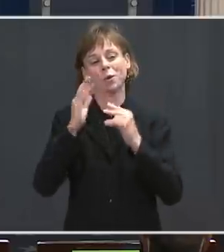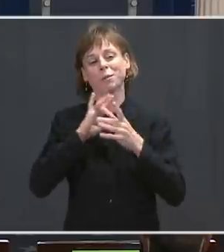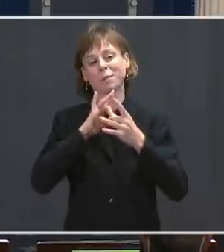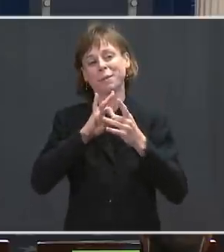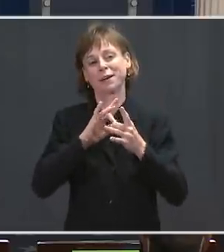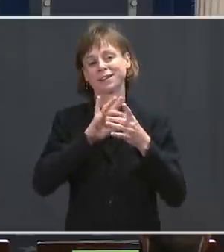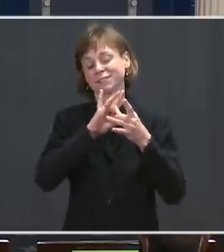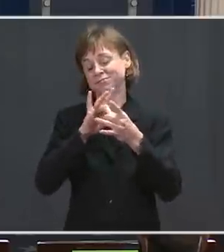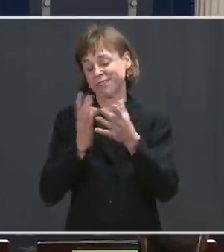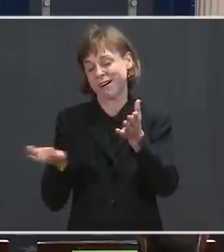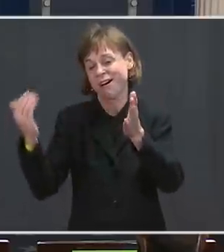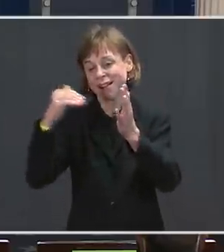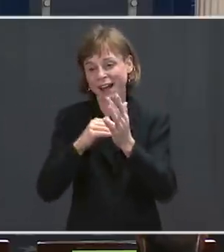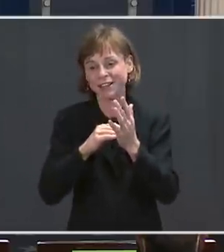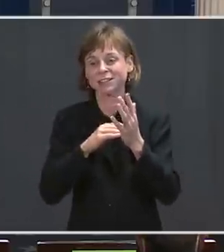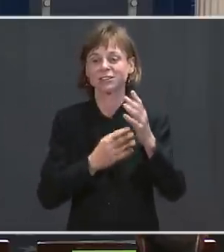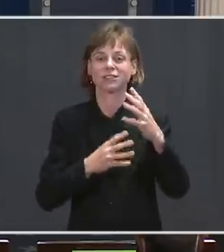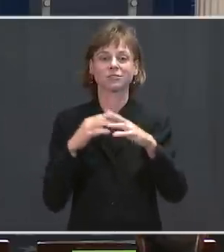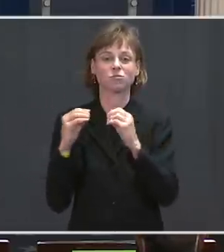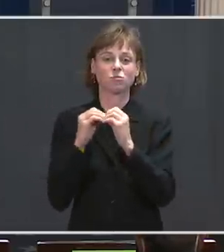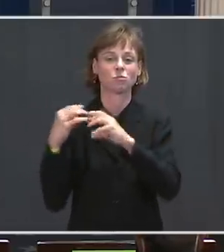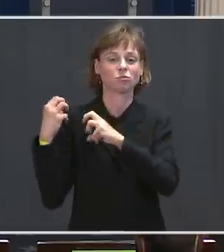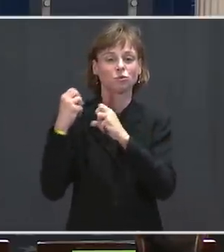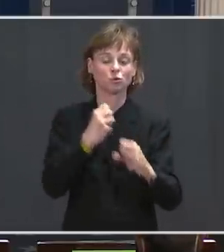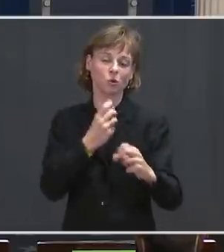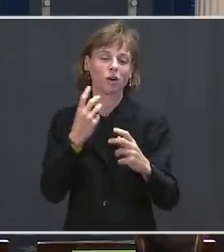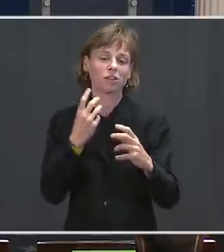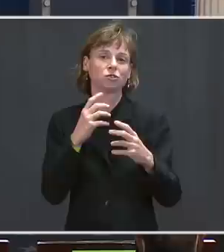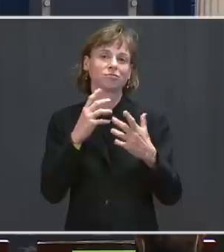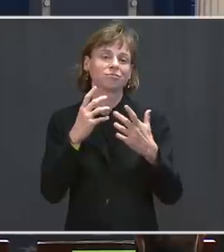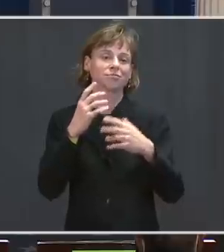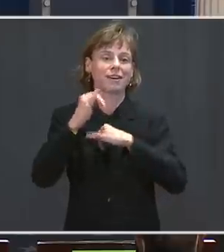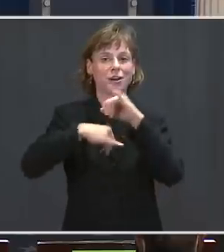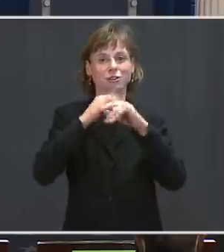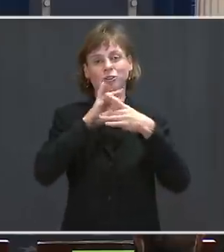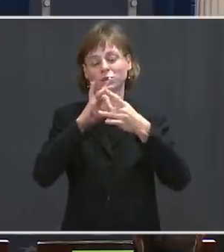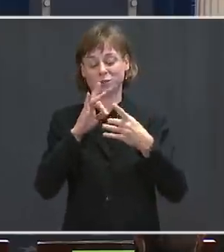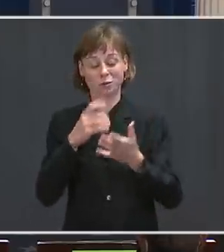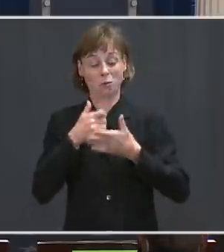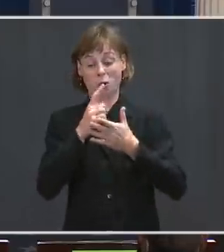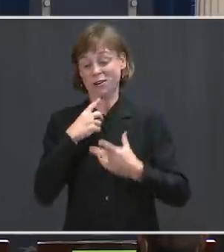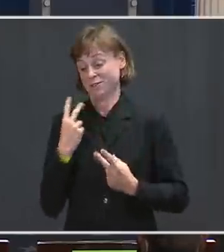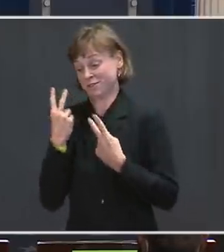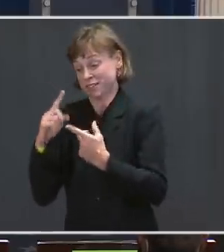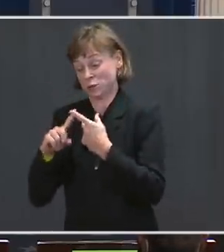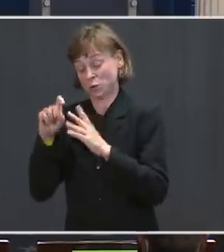to help strengthen them. Obviously, part of his visit to the state department has an emphasis on that, but to talk about the president's visit